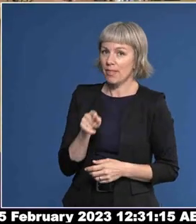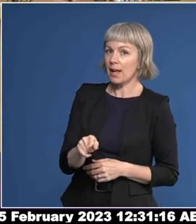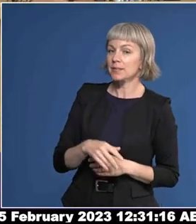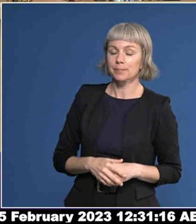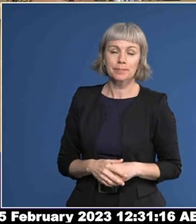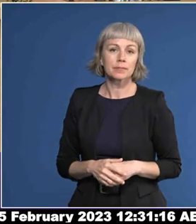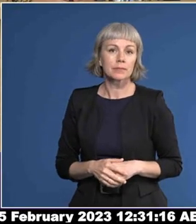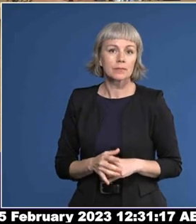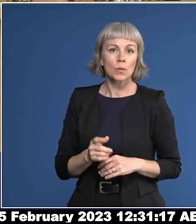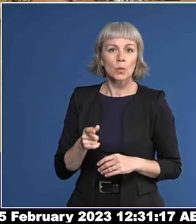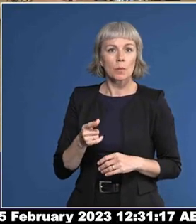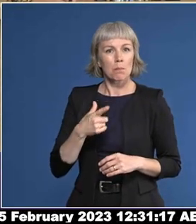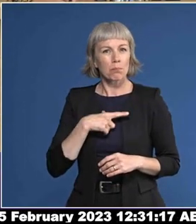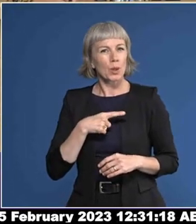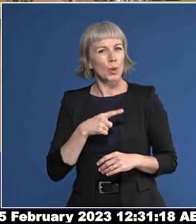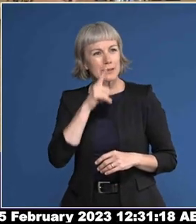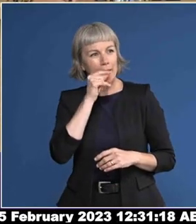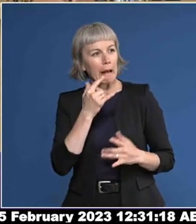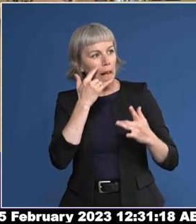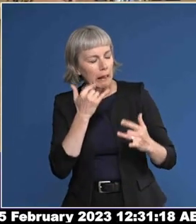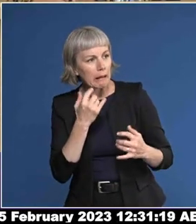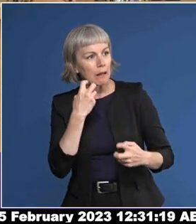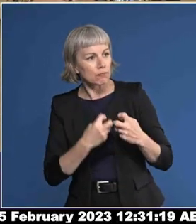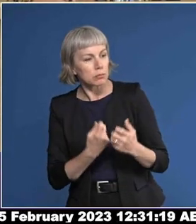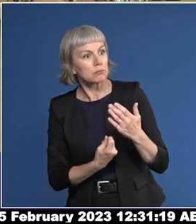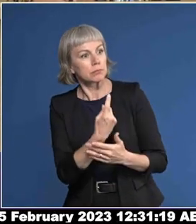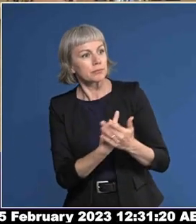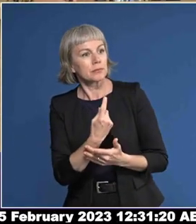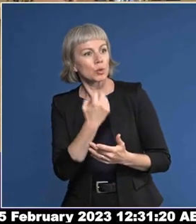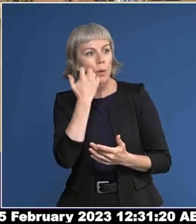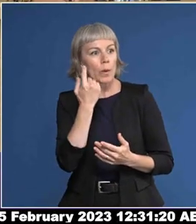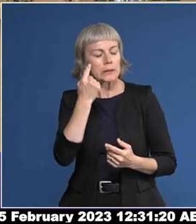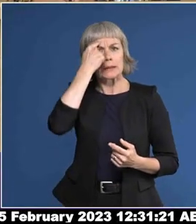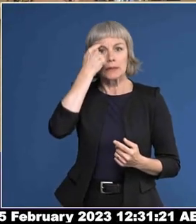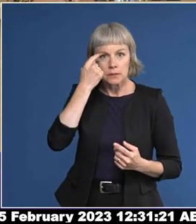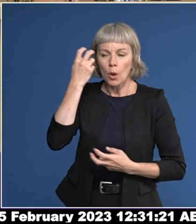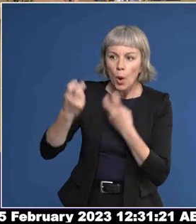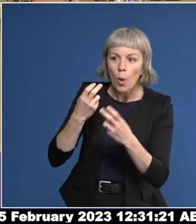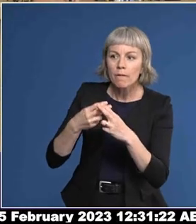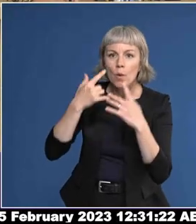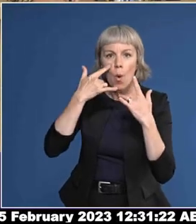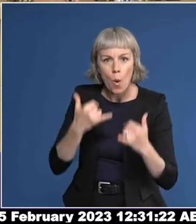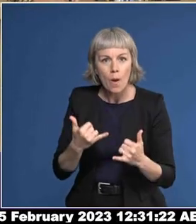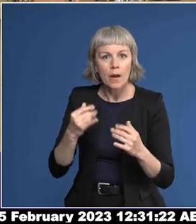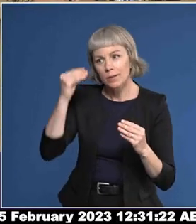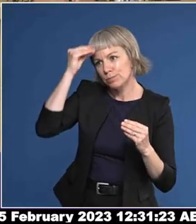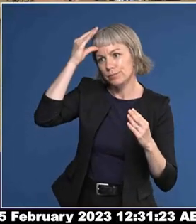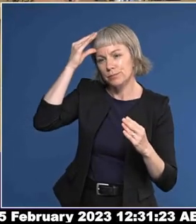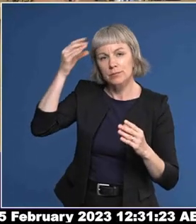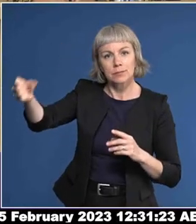first port of call. But I do think that - and it's not that it's been too hard to look for somebody with a